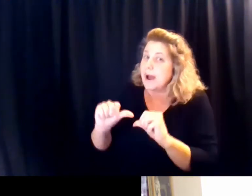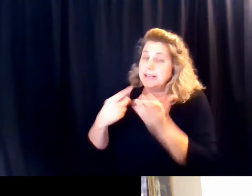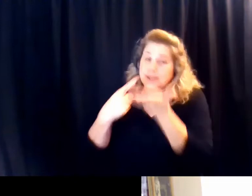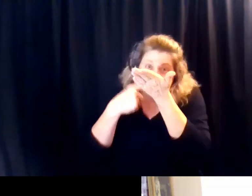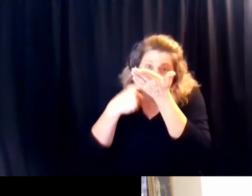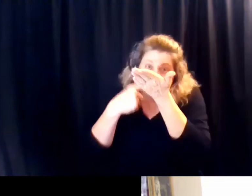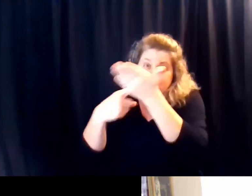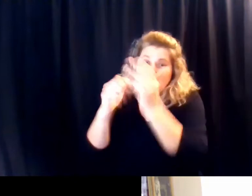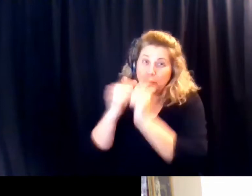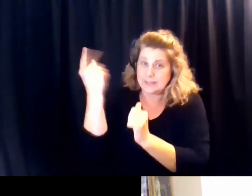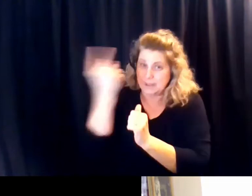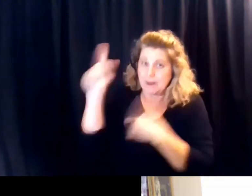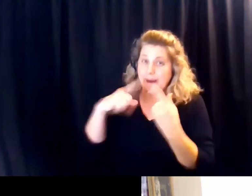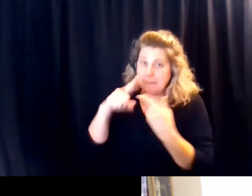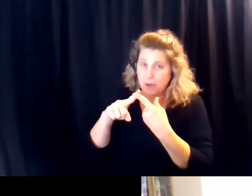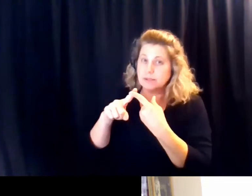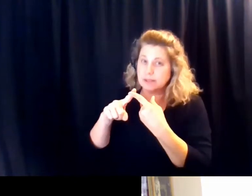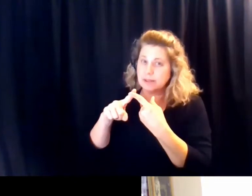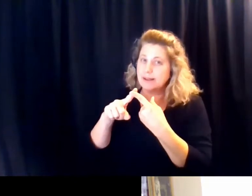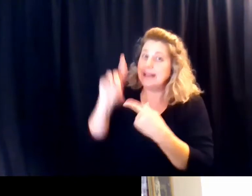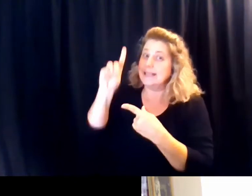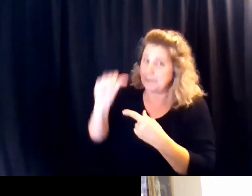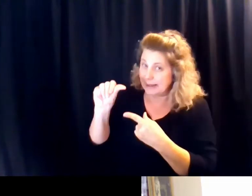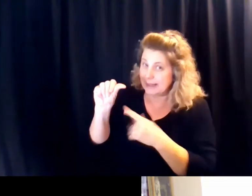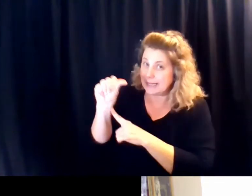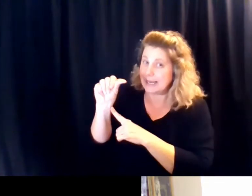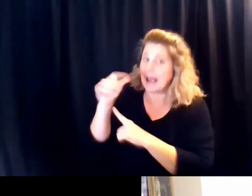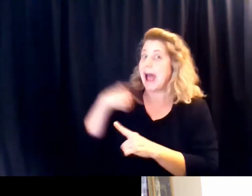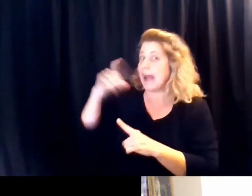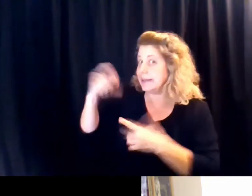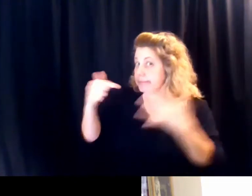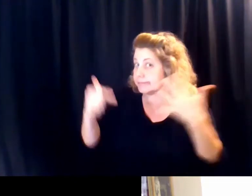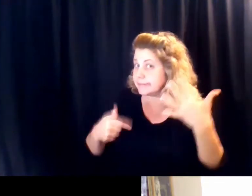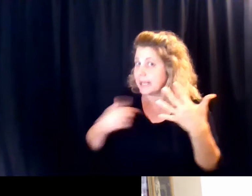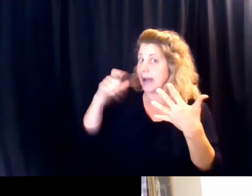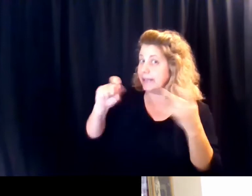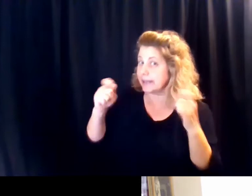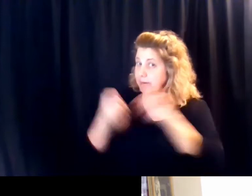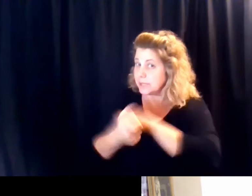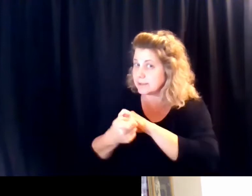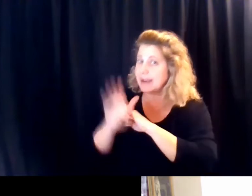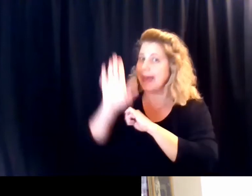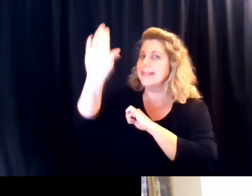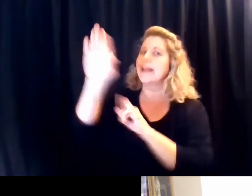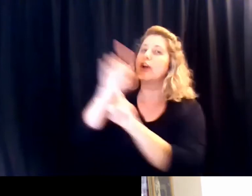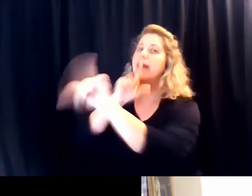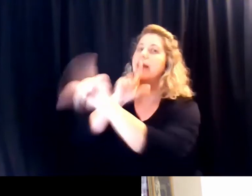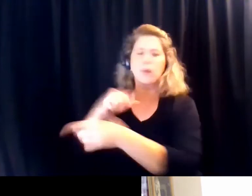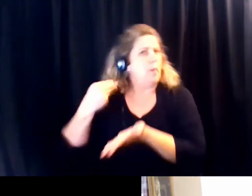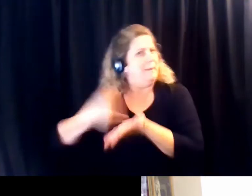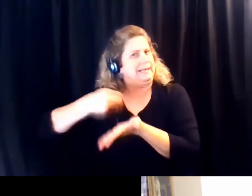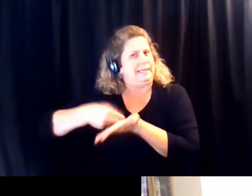Judith Heumann: For people who are non disabled and men acquire their disabilities short term or long term, I would say that, in many ways, they have